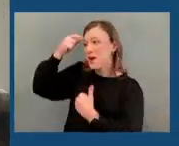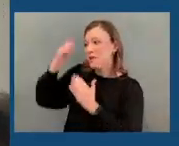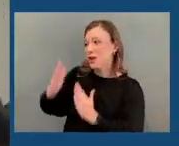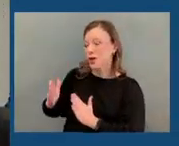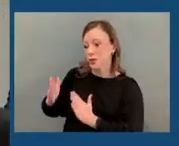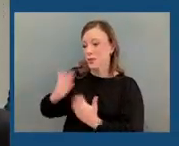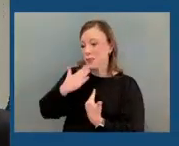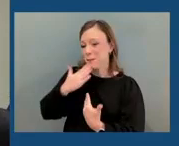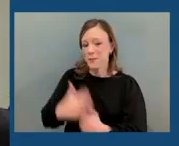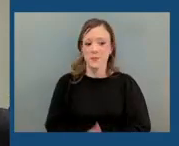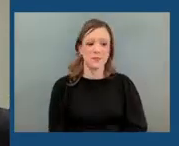It's good to be back